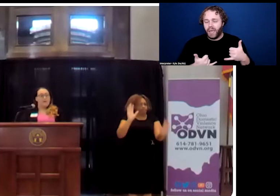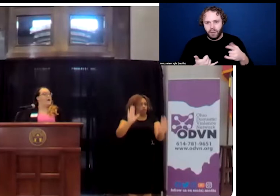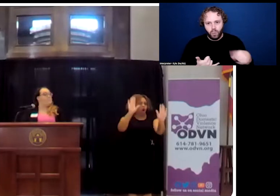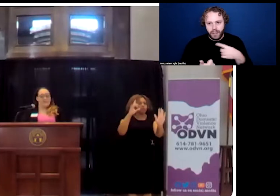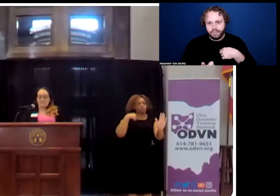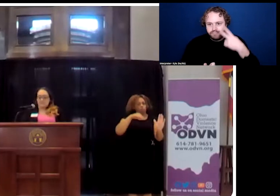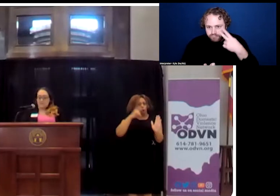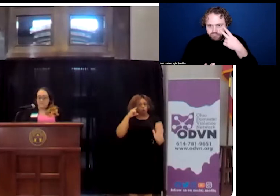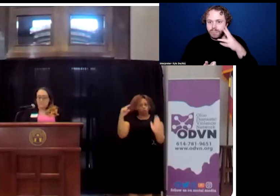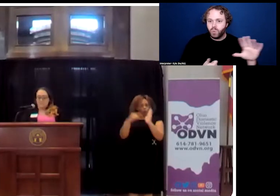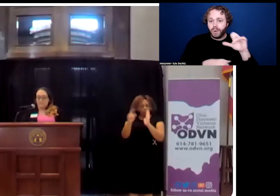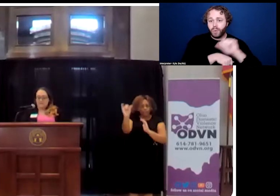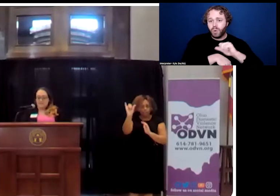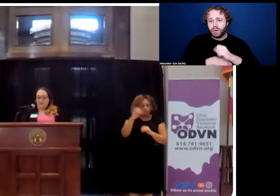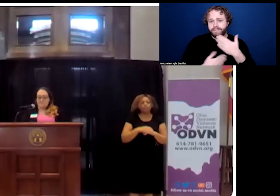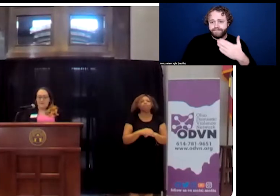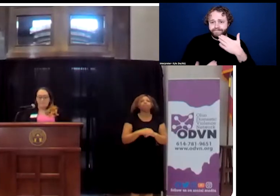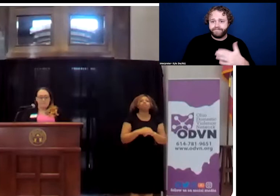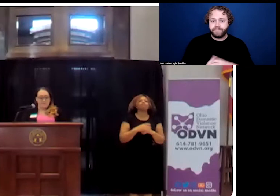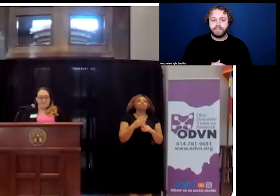I would like to close by reflecting on this map of pins,